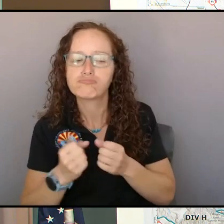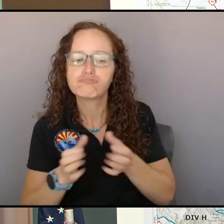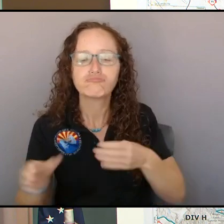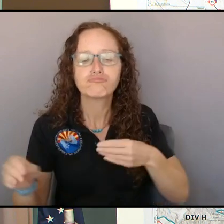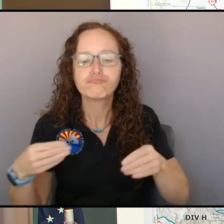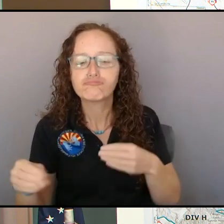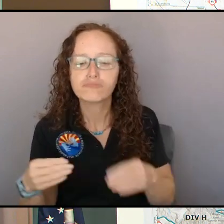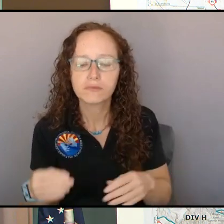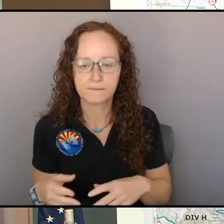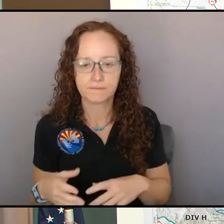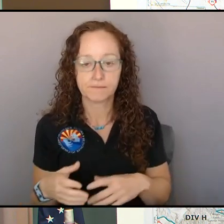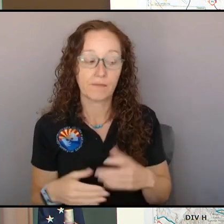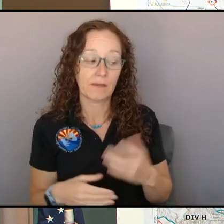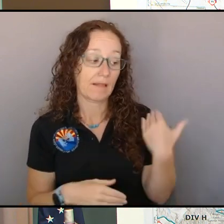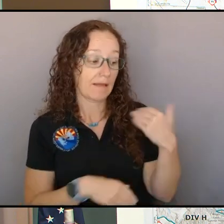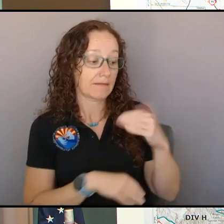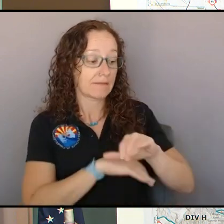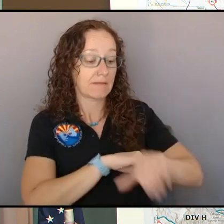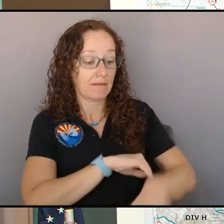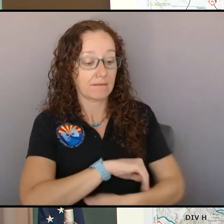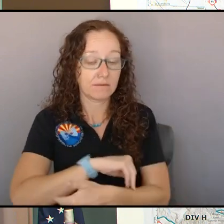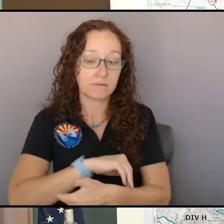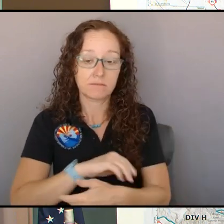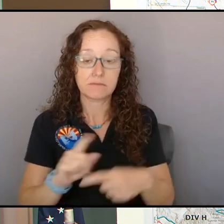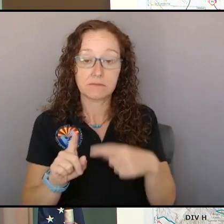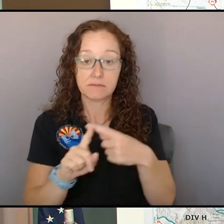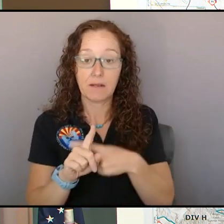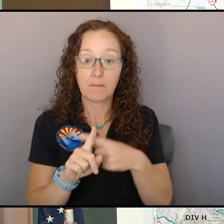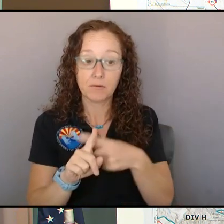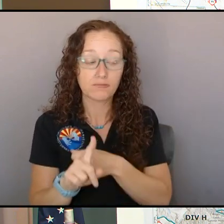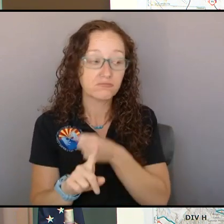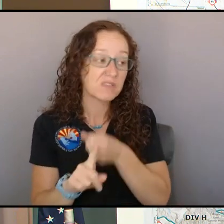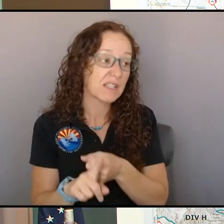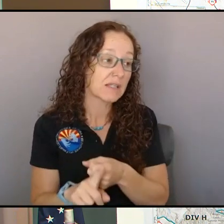and around the mid 30s. Some of them even got near